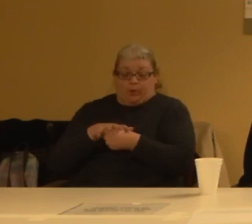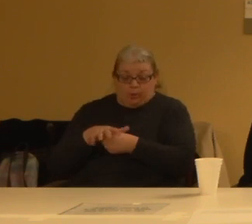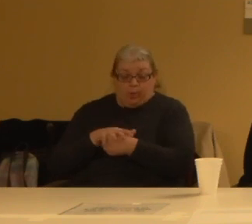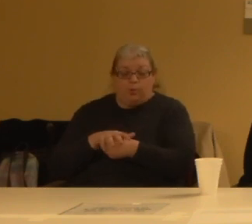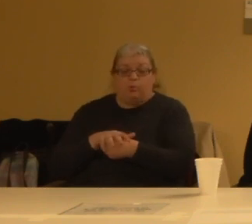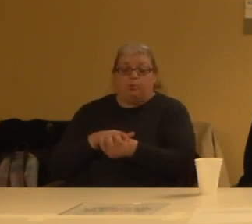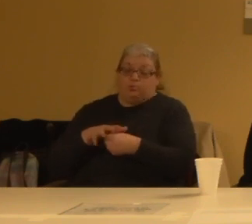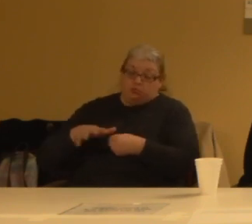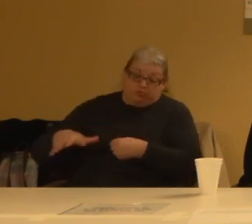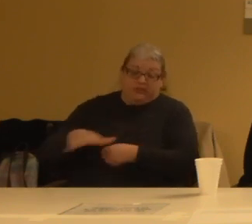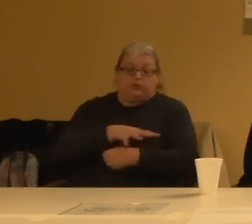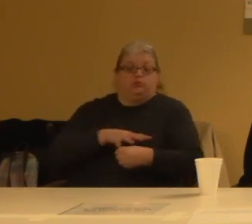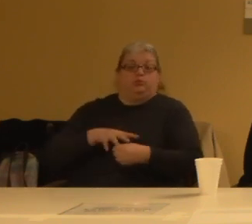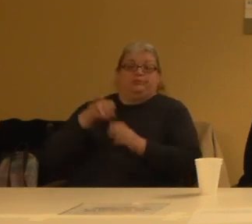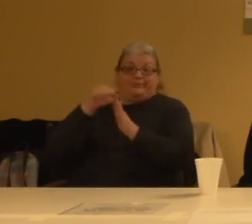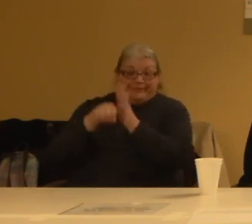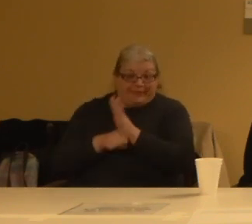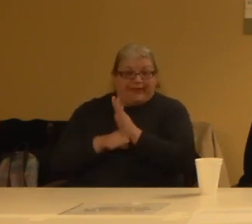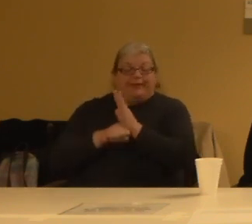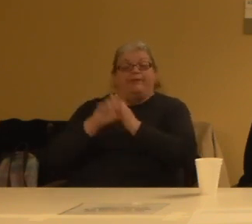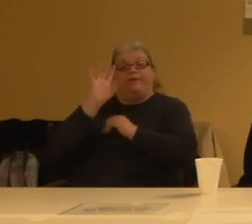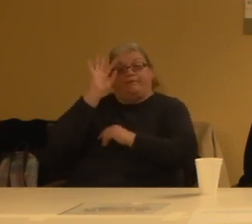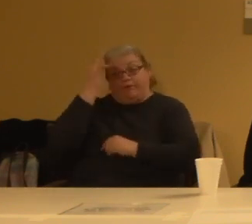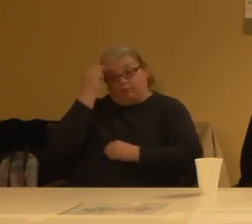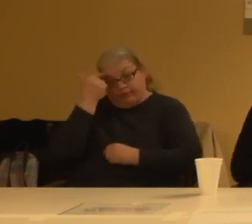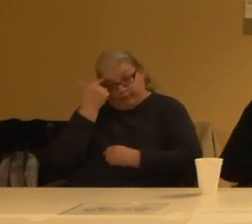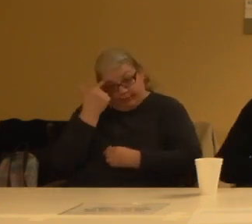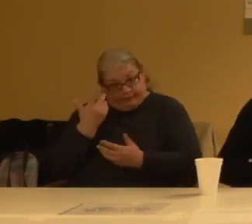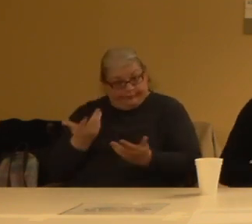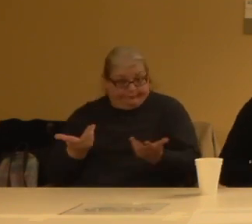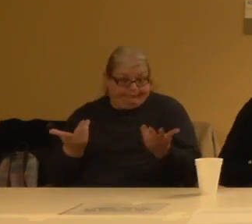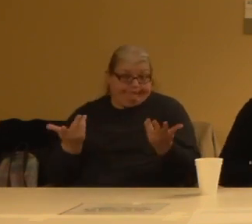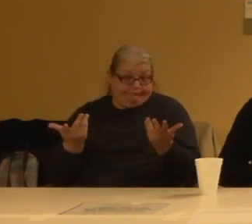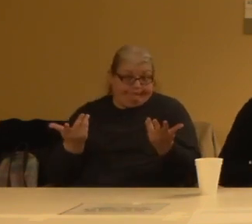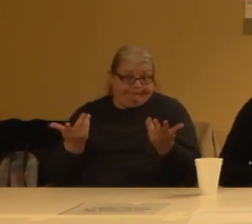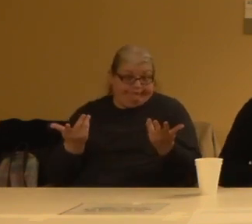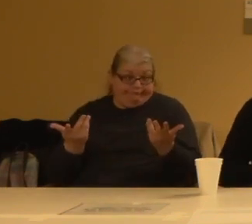federal governments, back off soapbox.